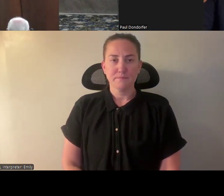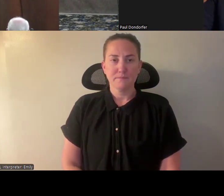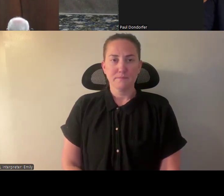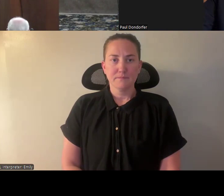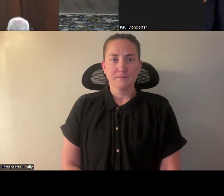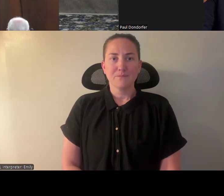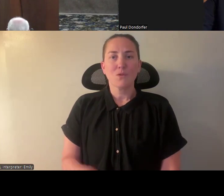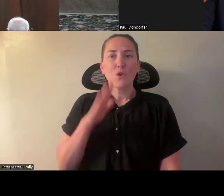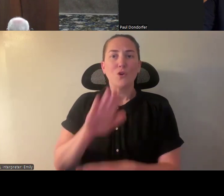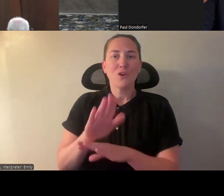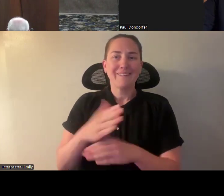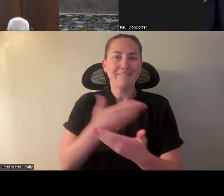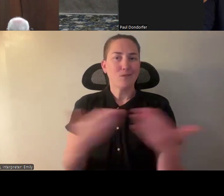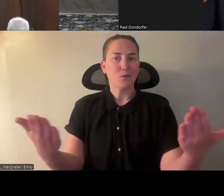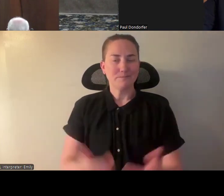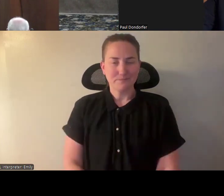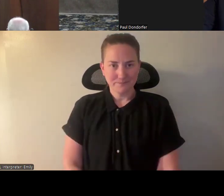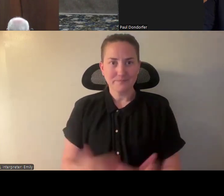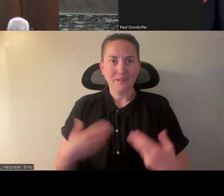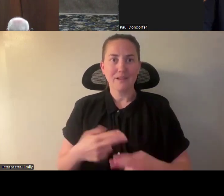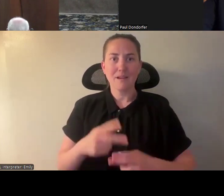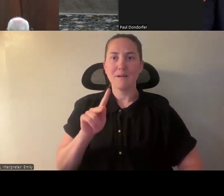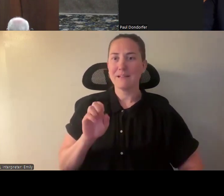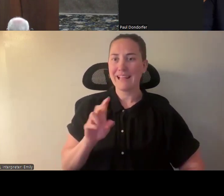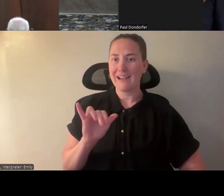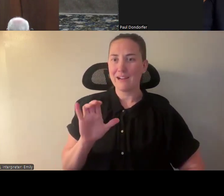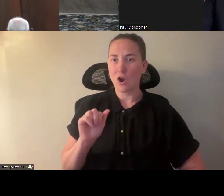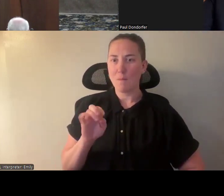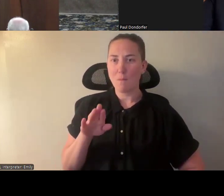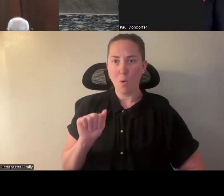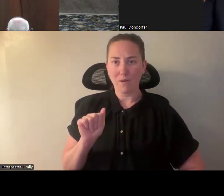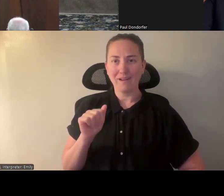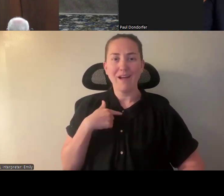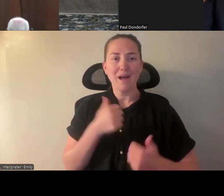Good evening everybody My name is Kenny Carmona I am a senior outreach advocate for a local